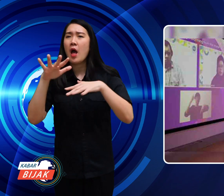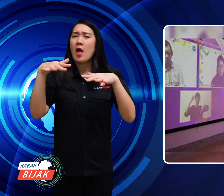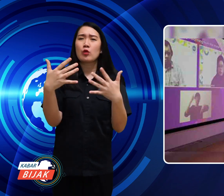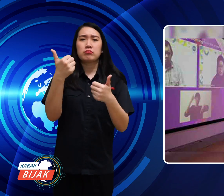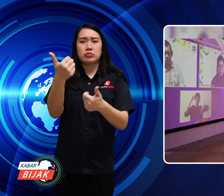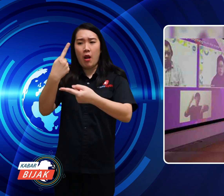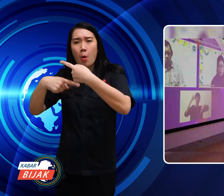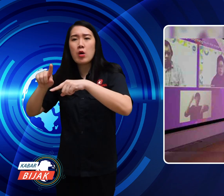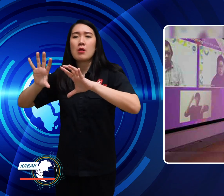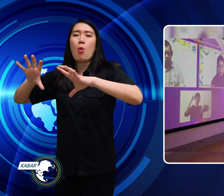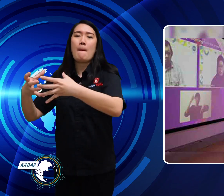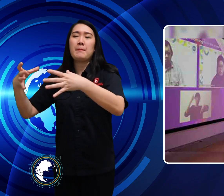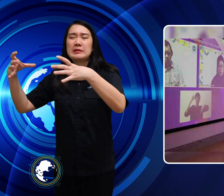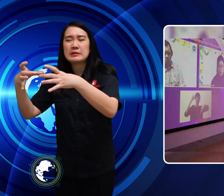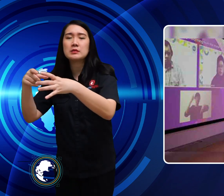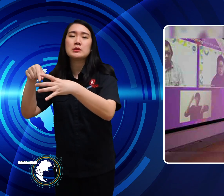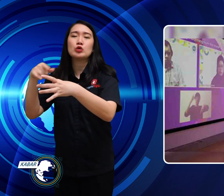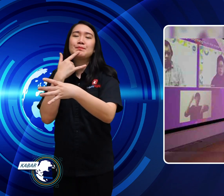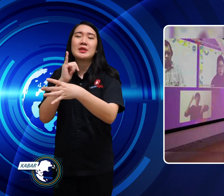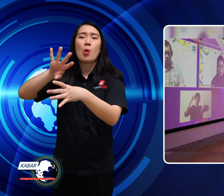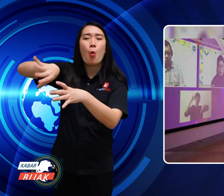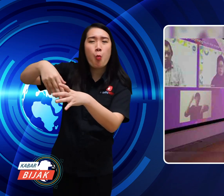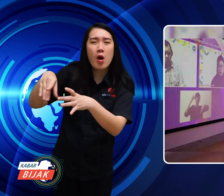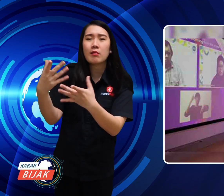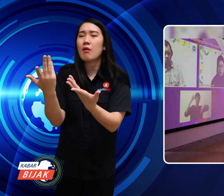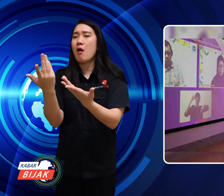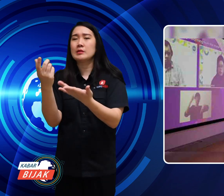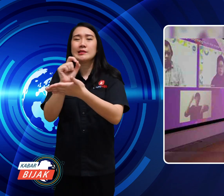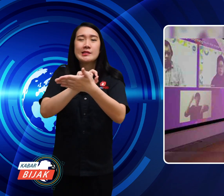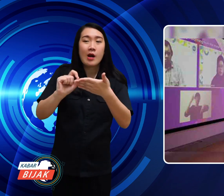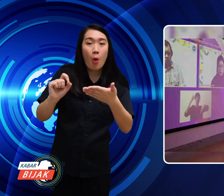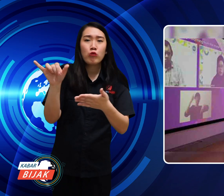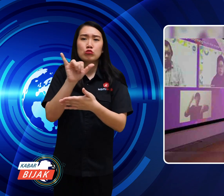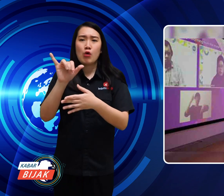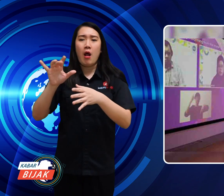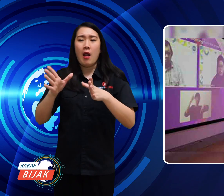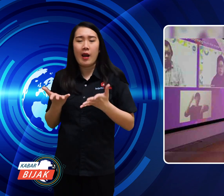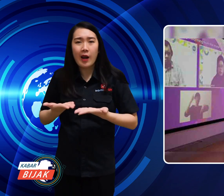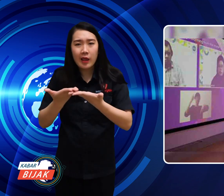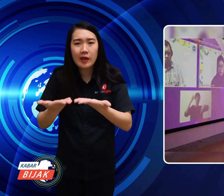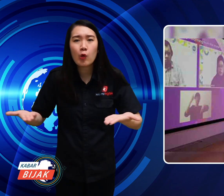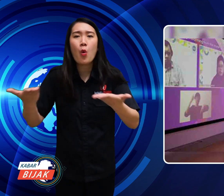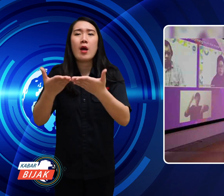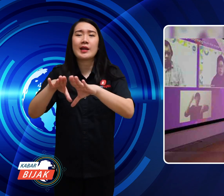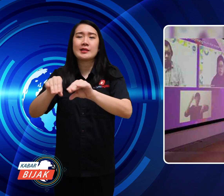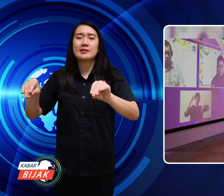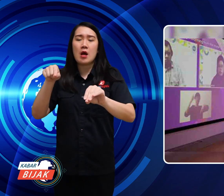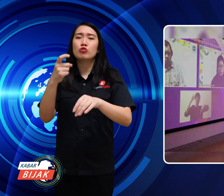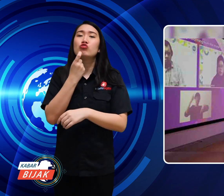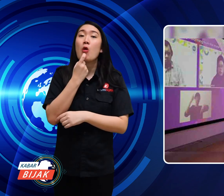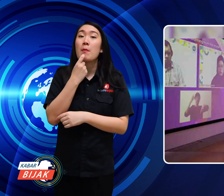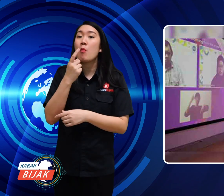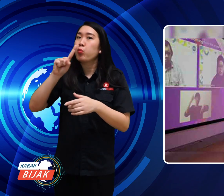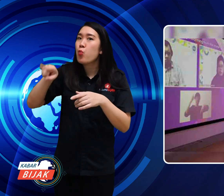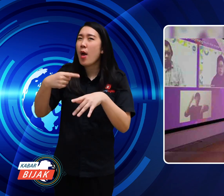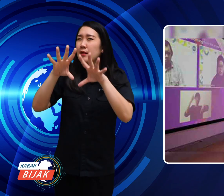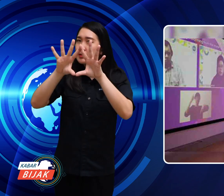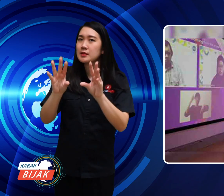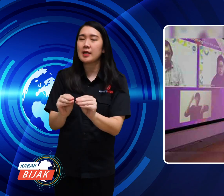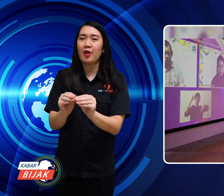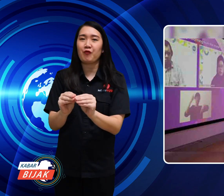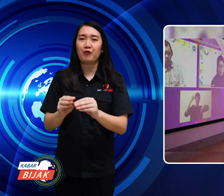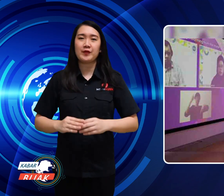Or it could be through small groups such as families, schools as well as work environments try to start being inclusive.